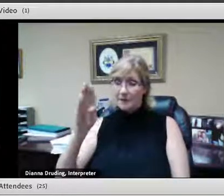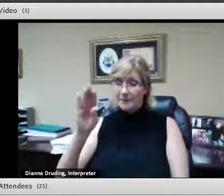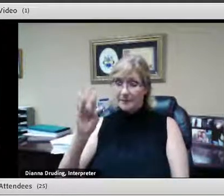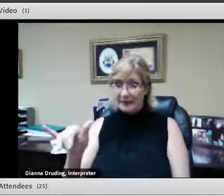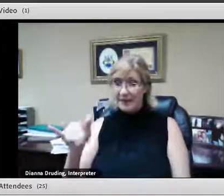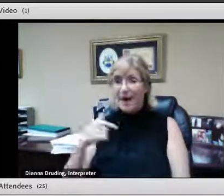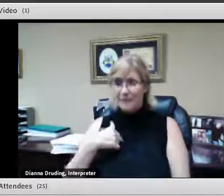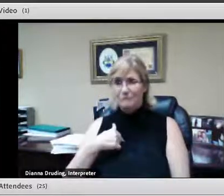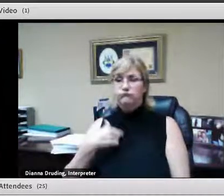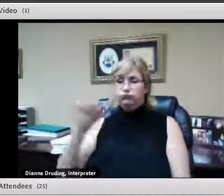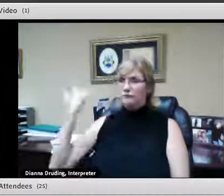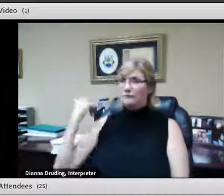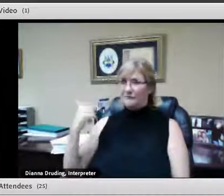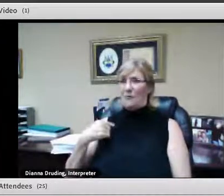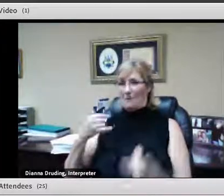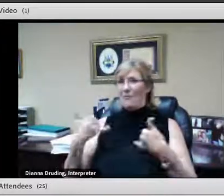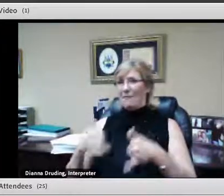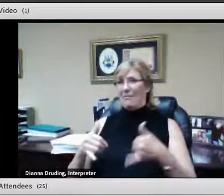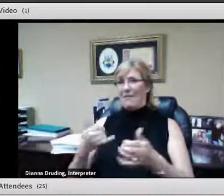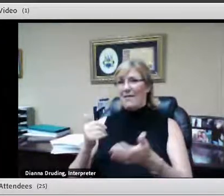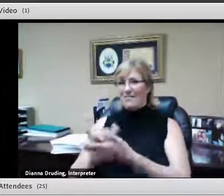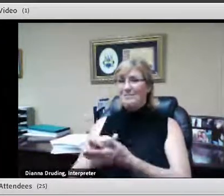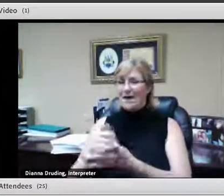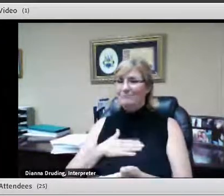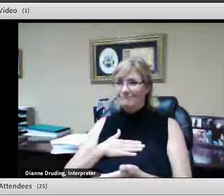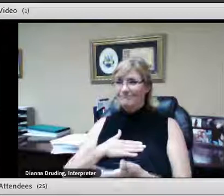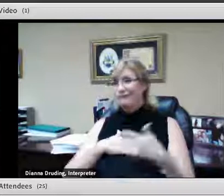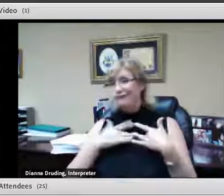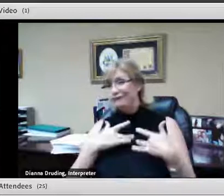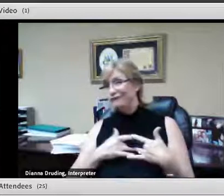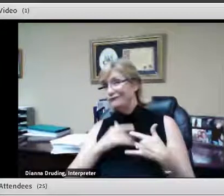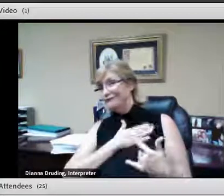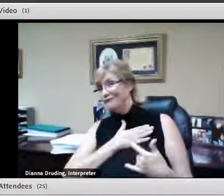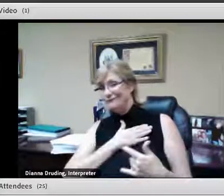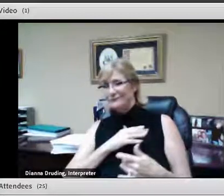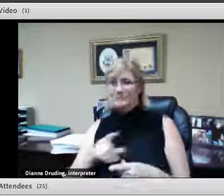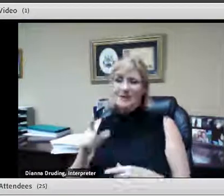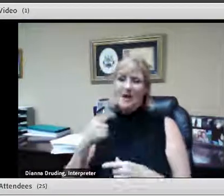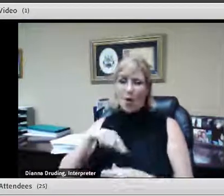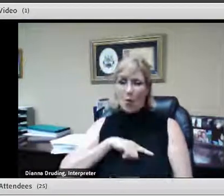so it's near and dear to my heart. We did everything from Lego Mindstorms rugby